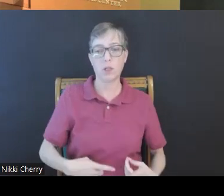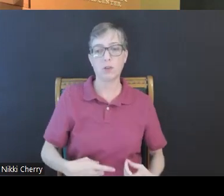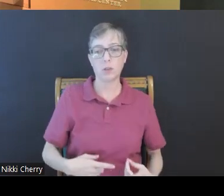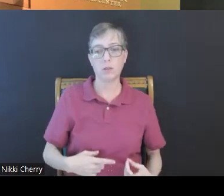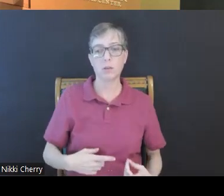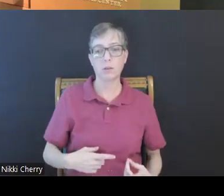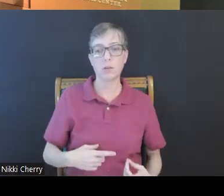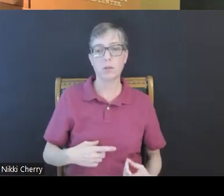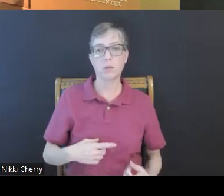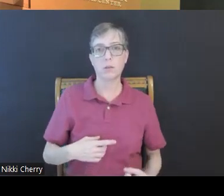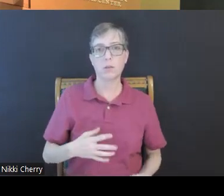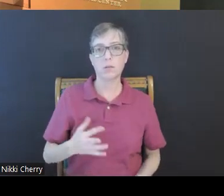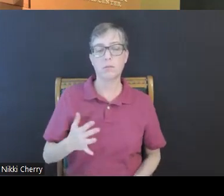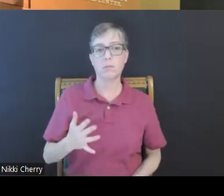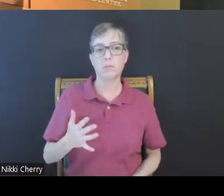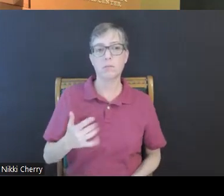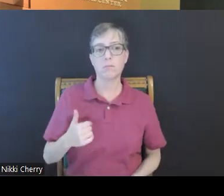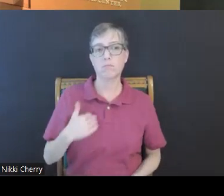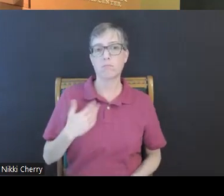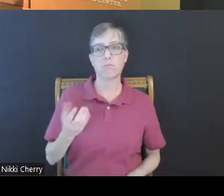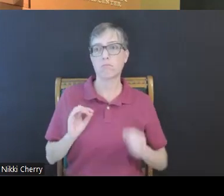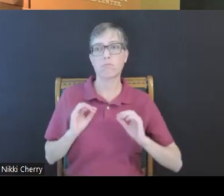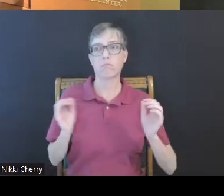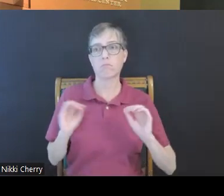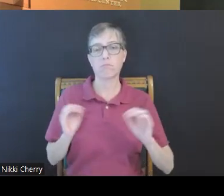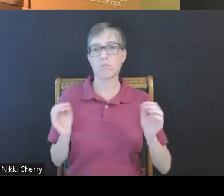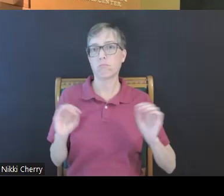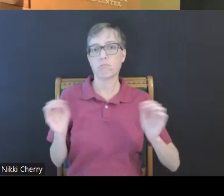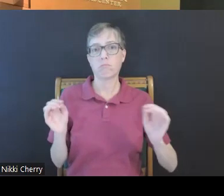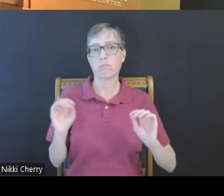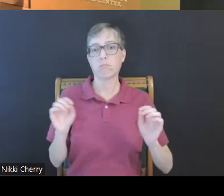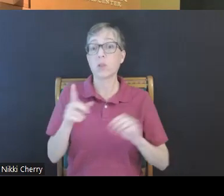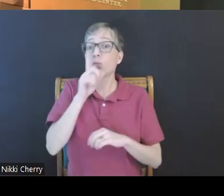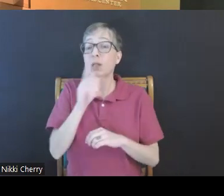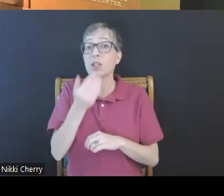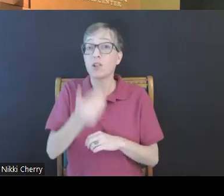essentially nothing but uh you know uh really good evidence-based Psychotherapy from a high